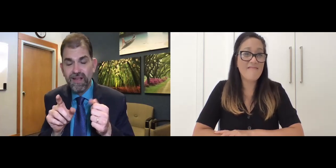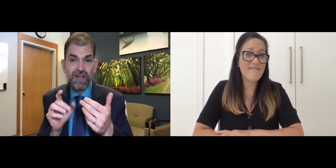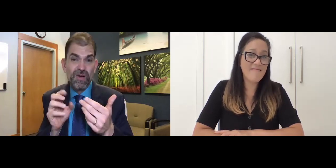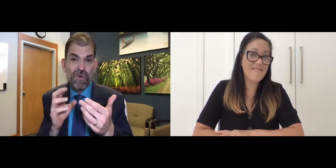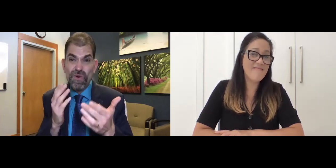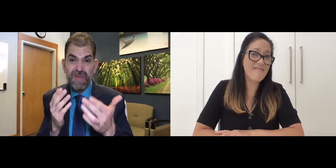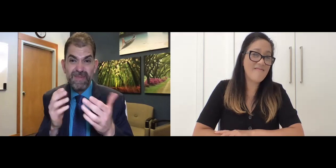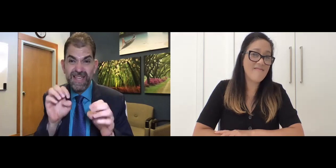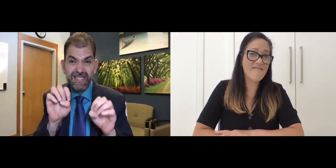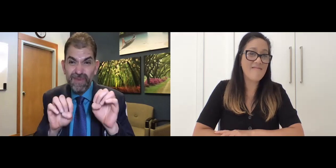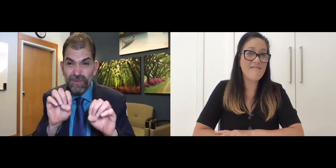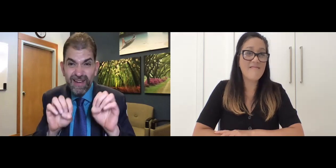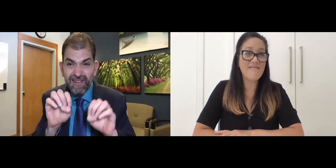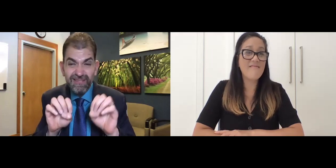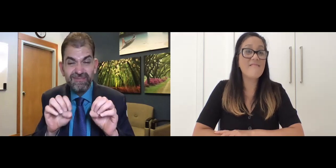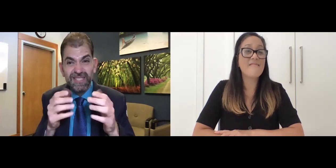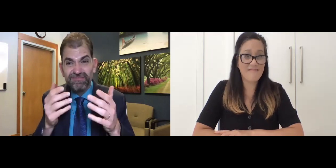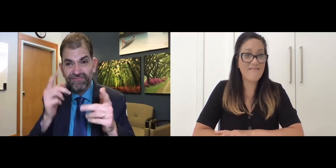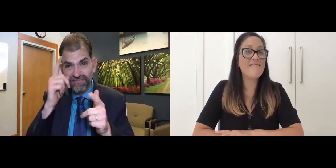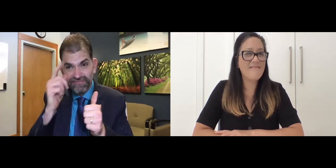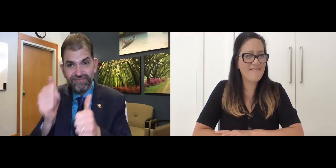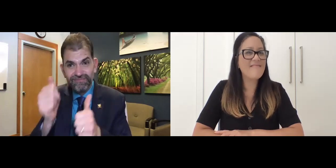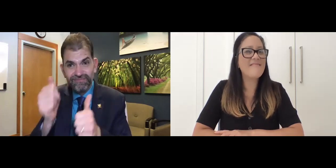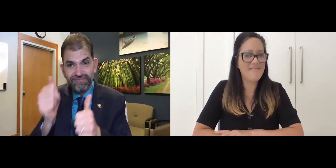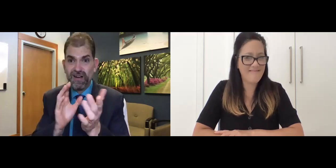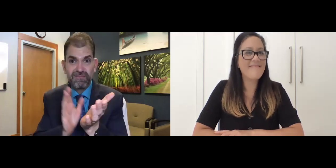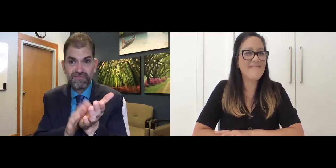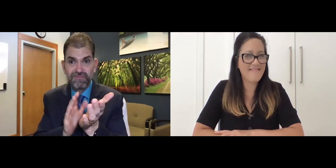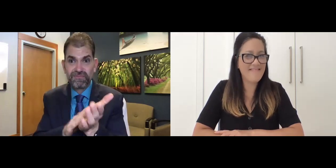We try to accommodate their preference. We could even talk about it as an